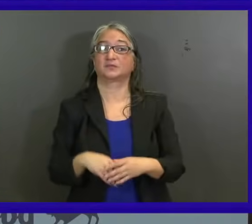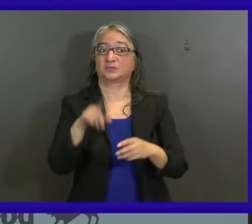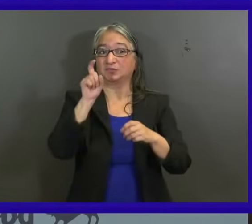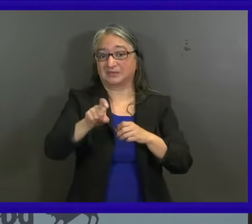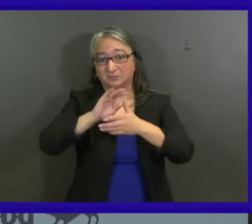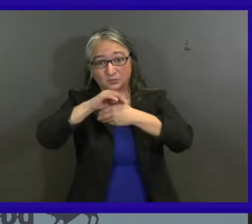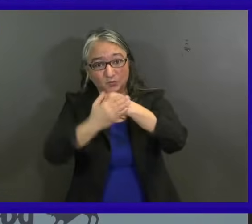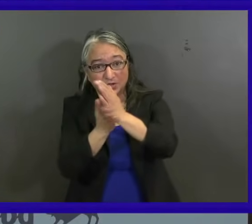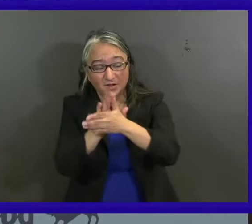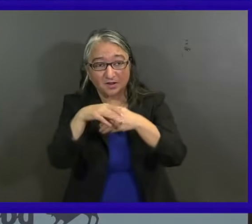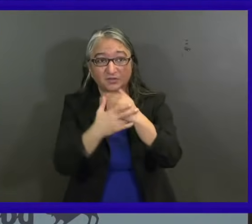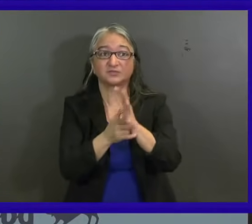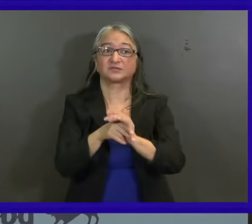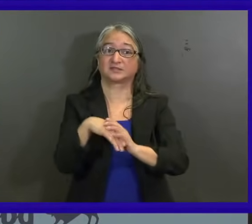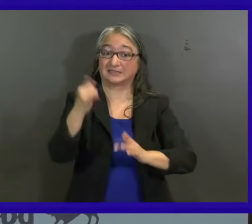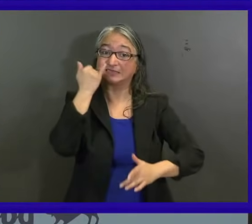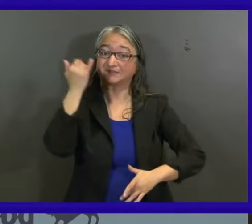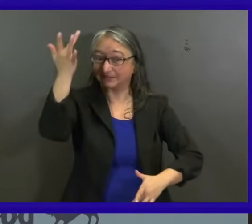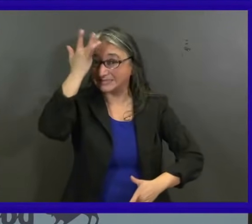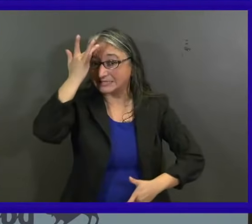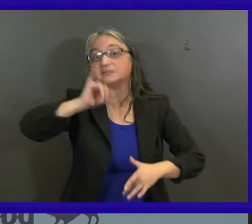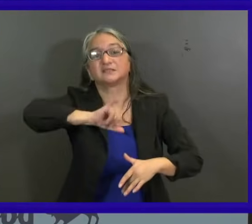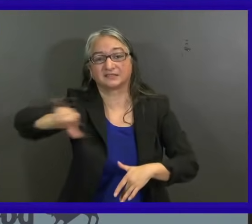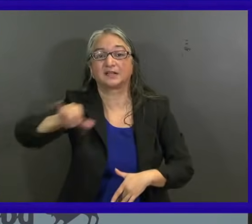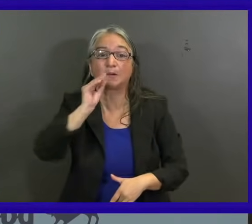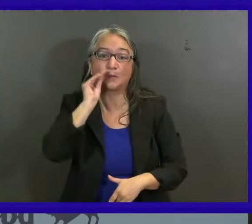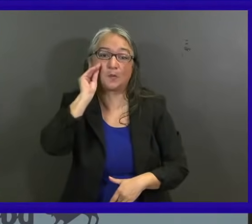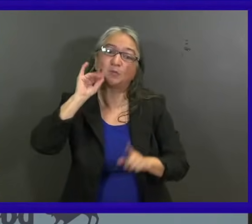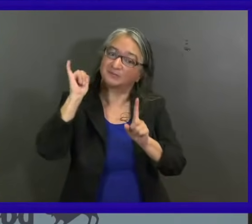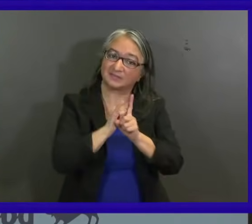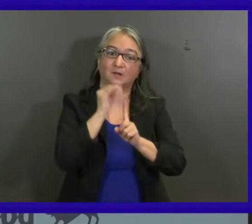and we need to again rethink about things like physical distancing rethink about